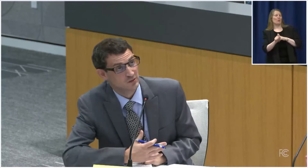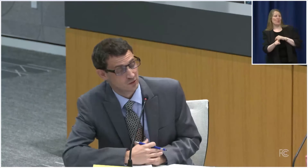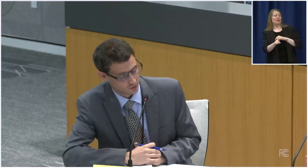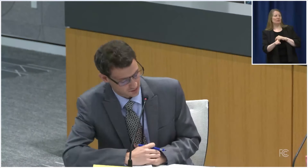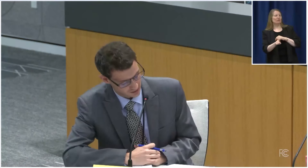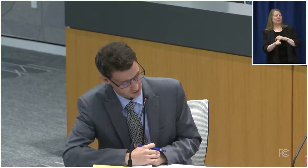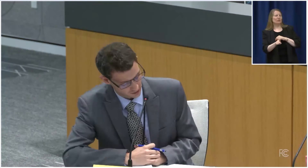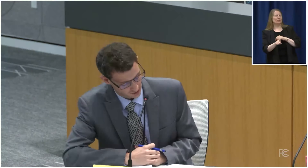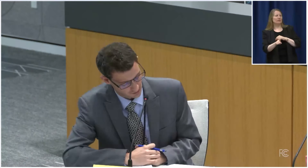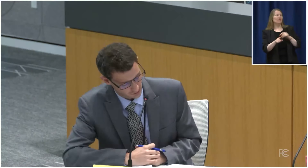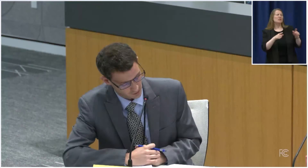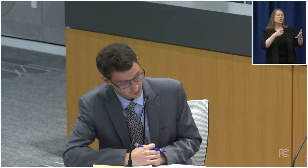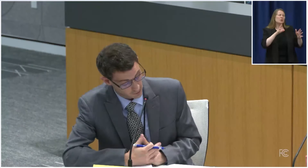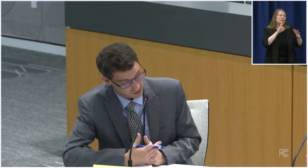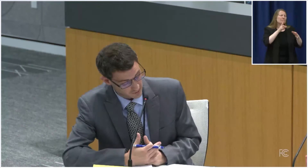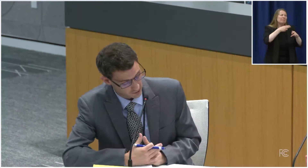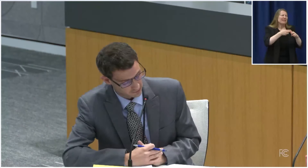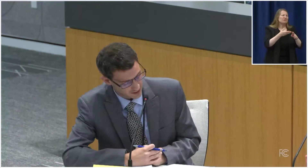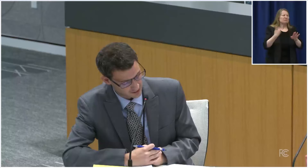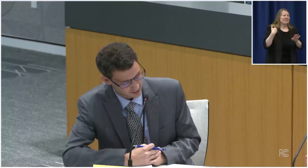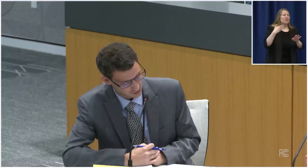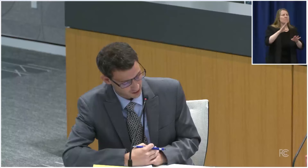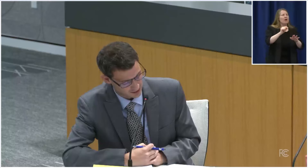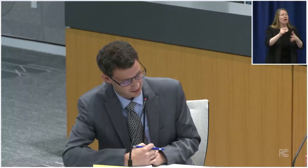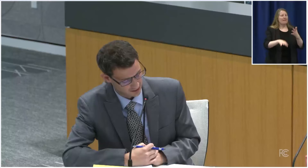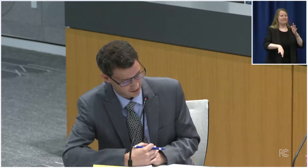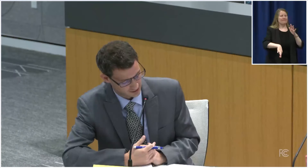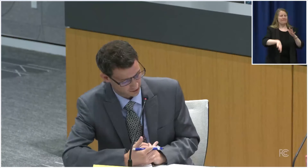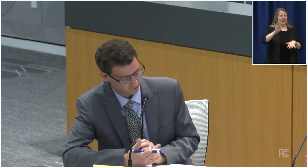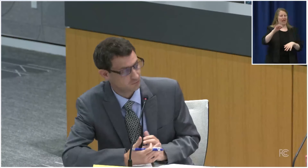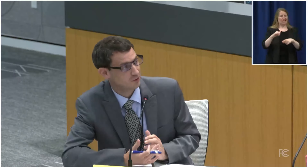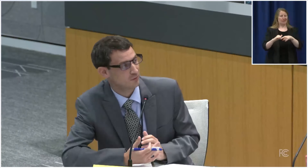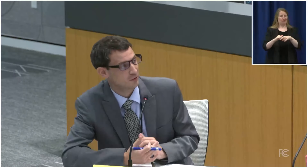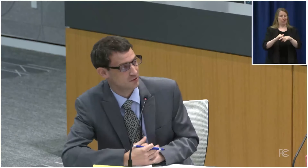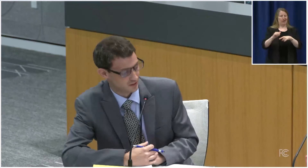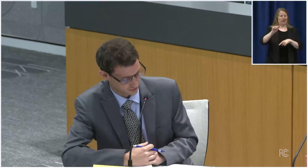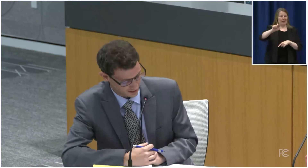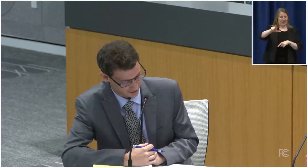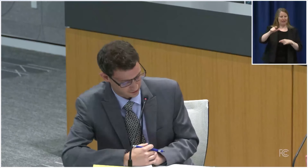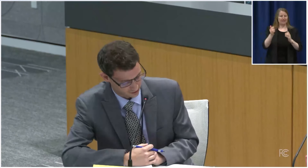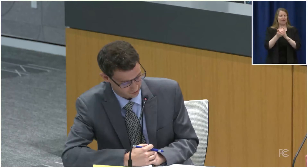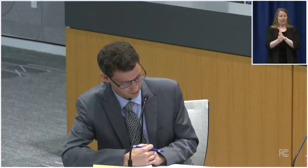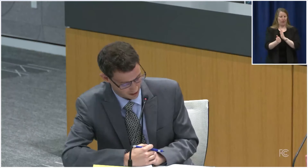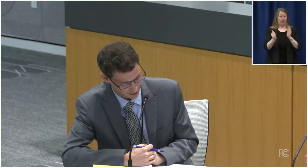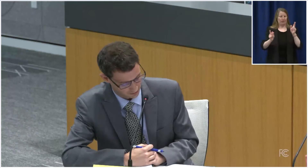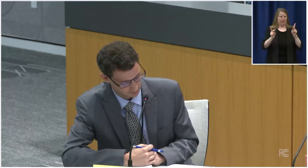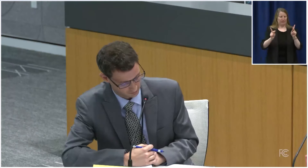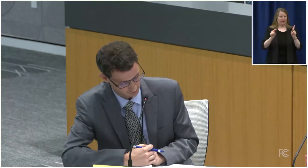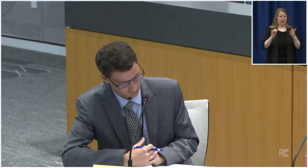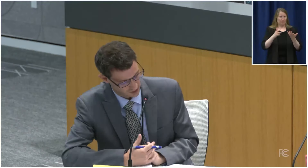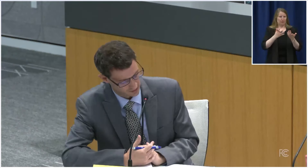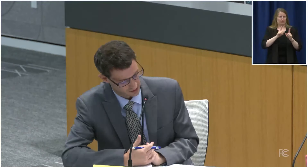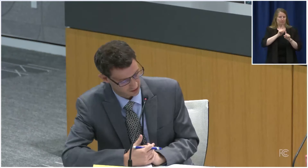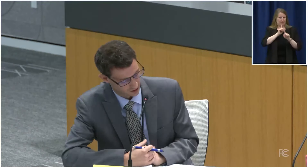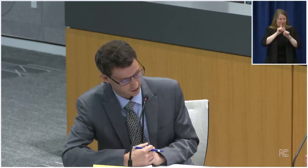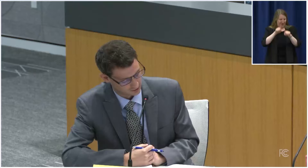GREAT, THANK YOU. SO ANOTHER QUESTION, AND THIS WAS MENTIONED A LITTLE BIT INITIALLY.